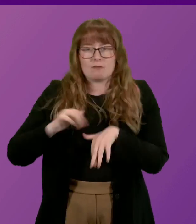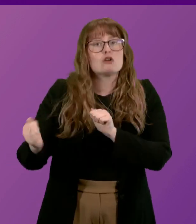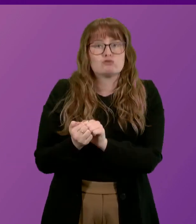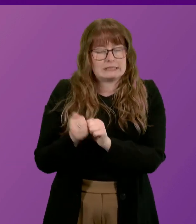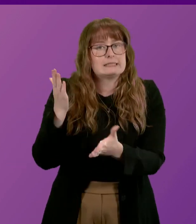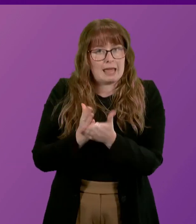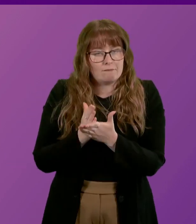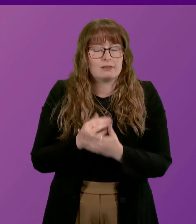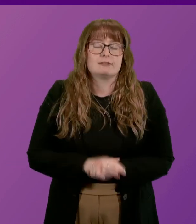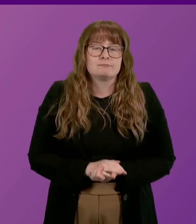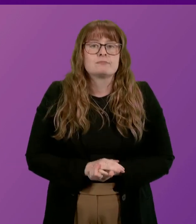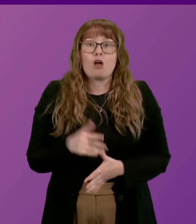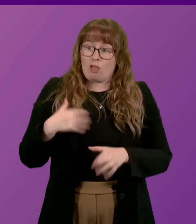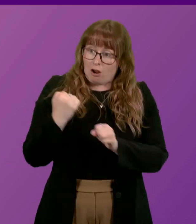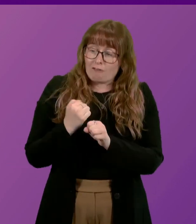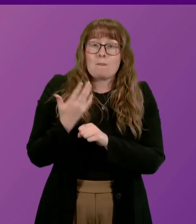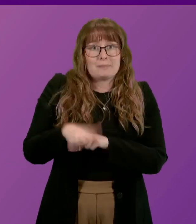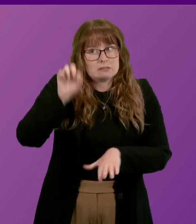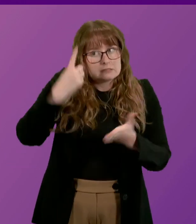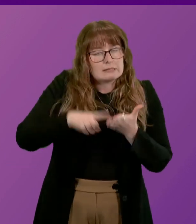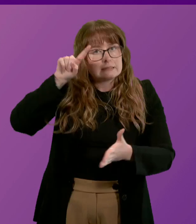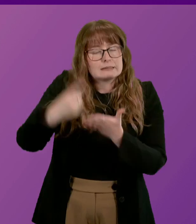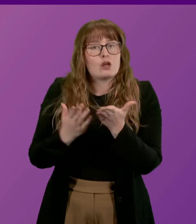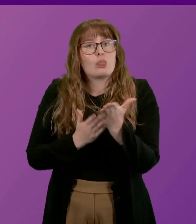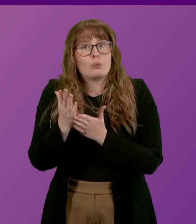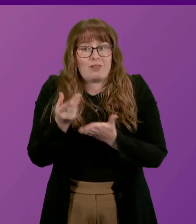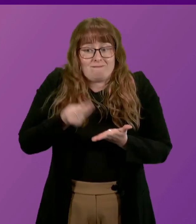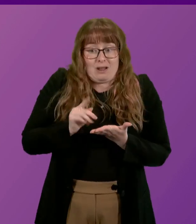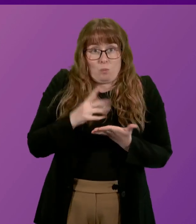The Government has taken pragmatic decisions within the finances that are available to us